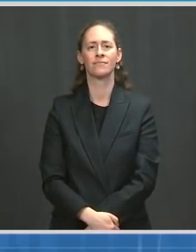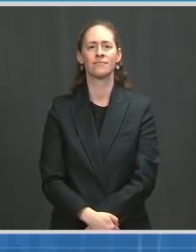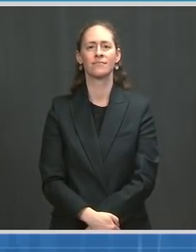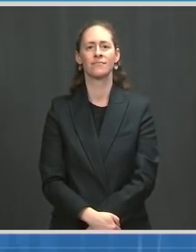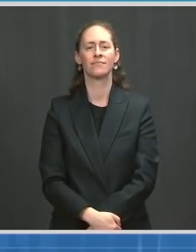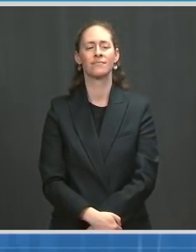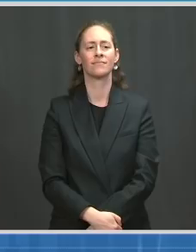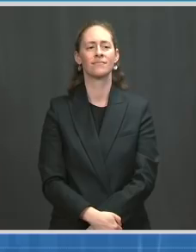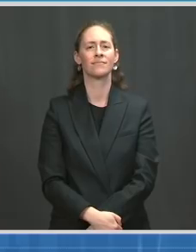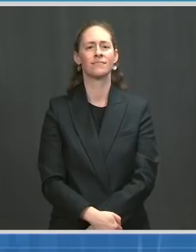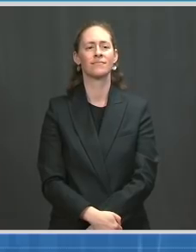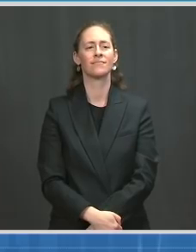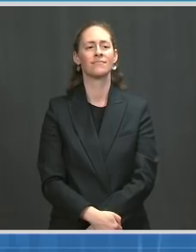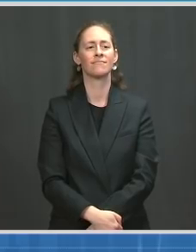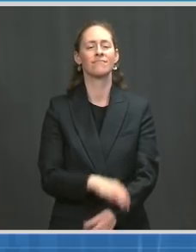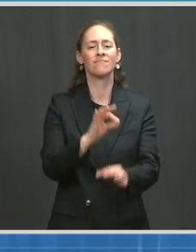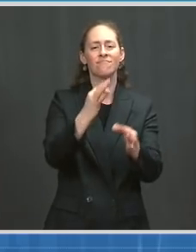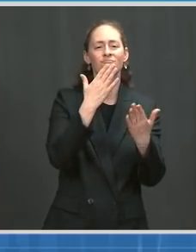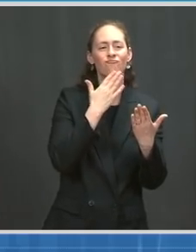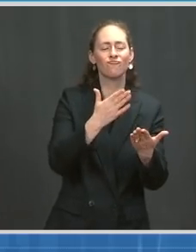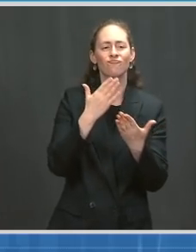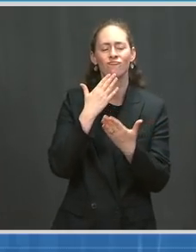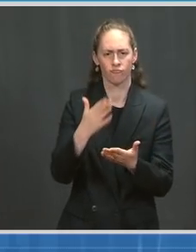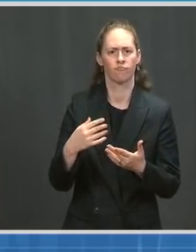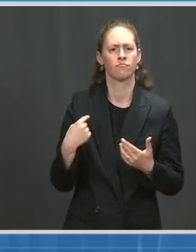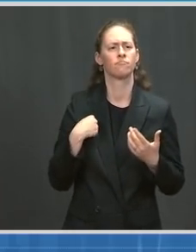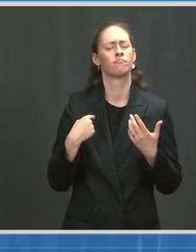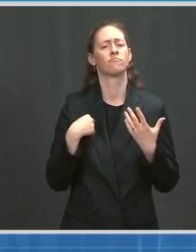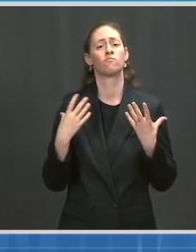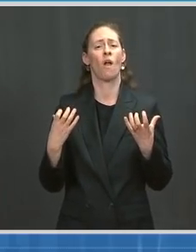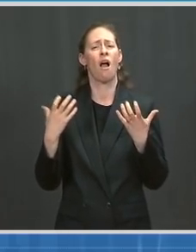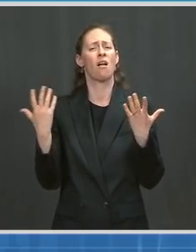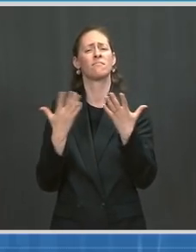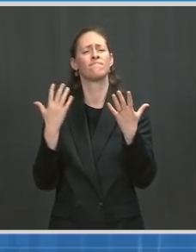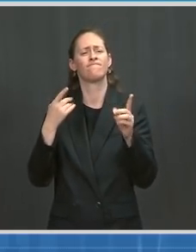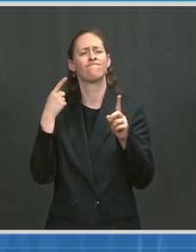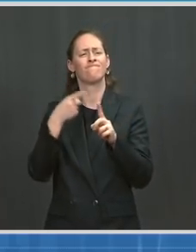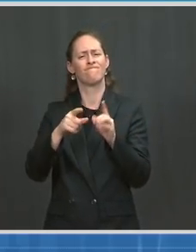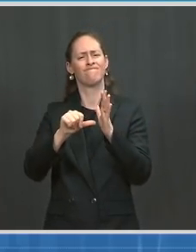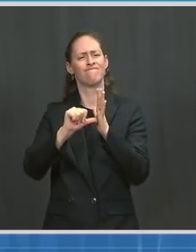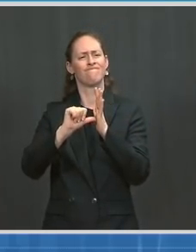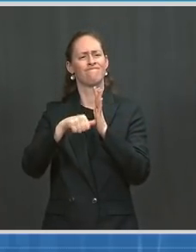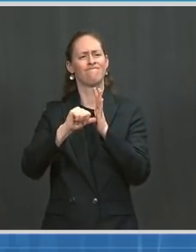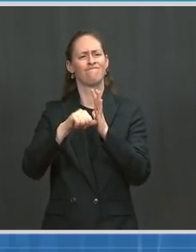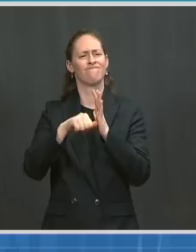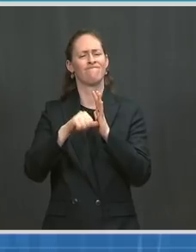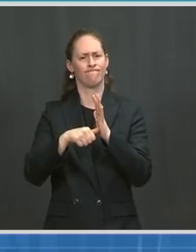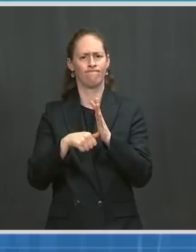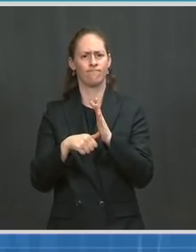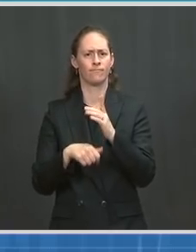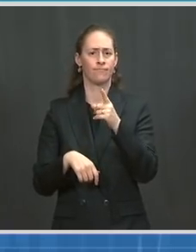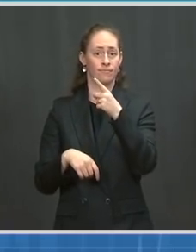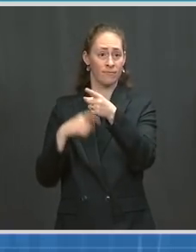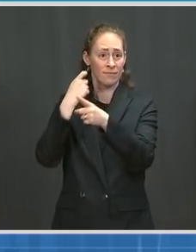just underscoring and emphasizing the reasons why Dr. Walensky was able to show you such promising data,